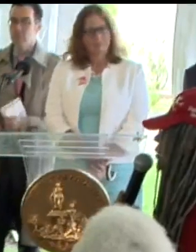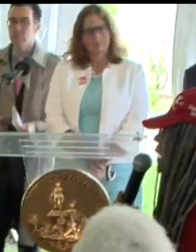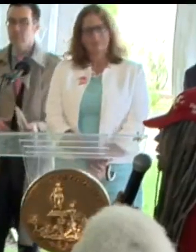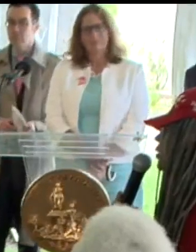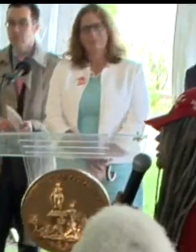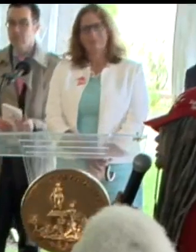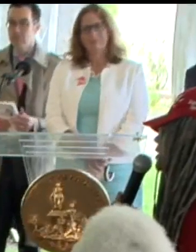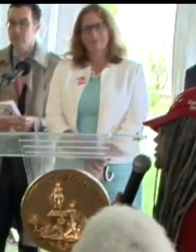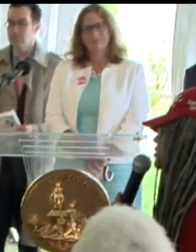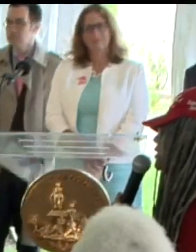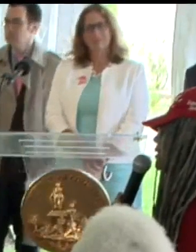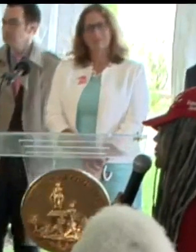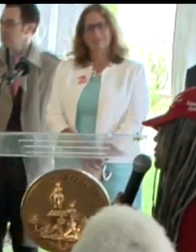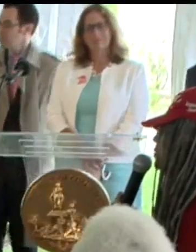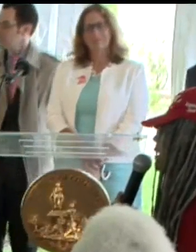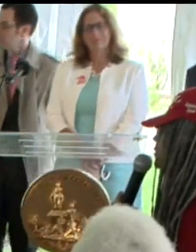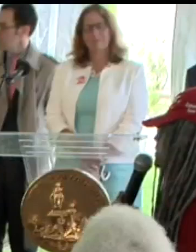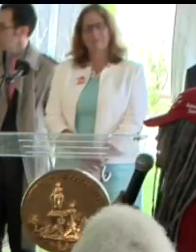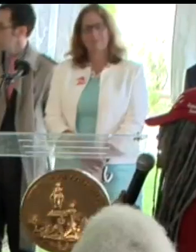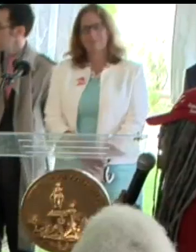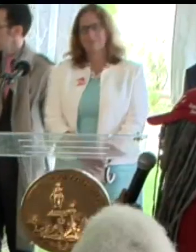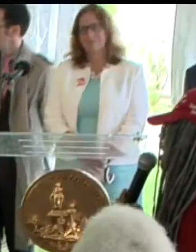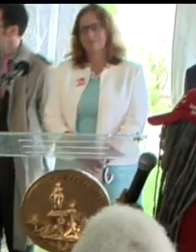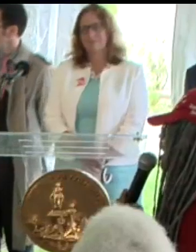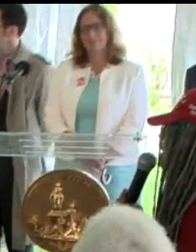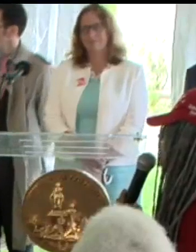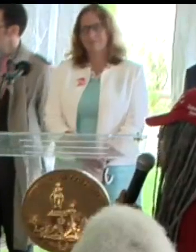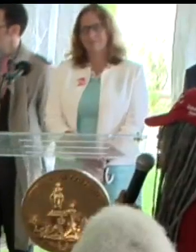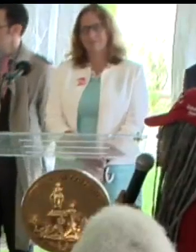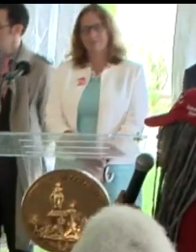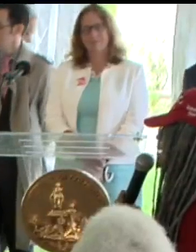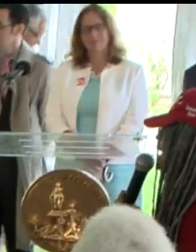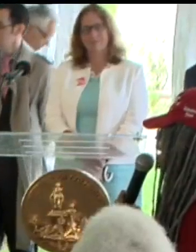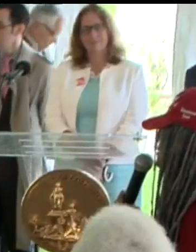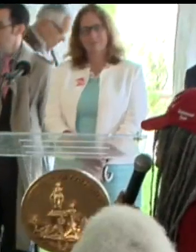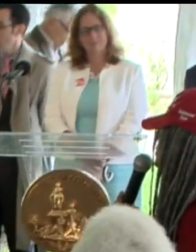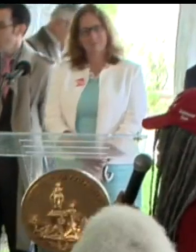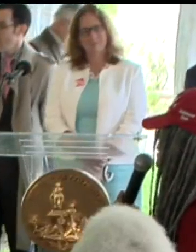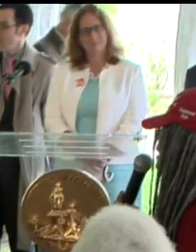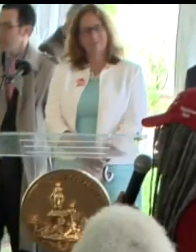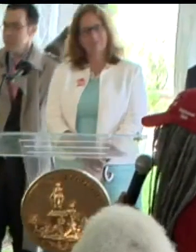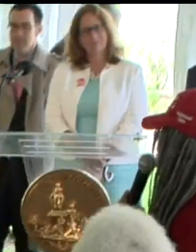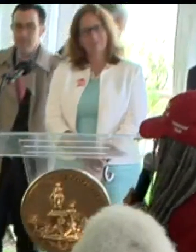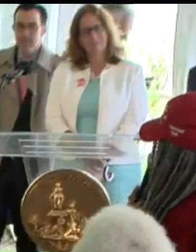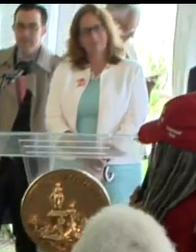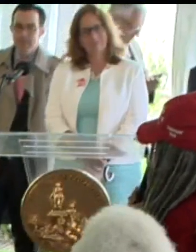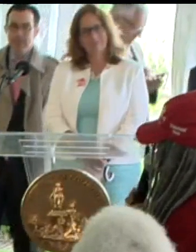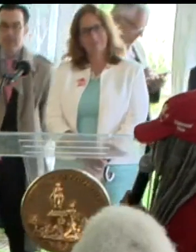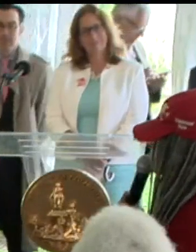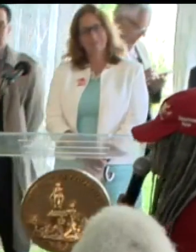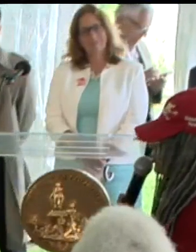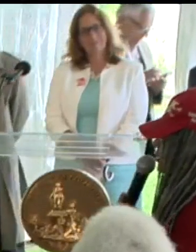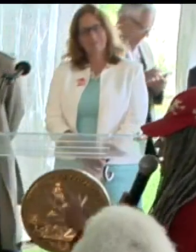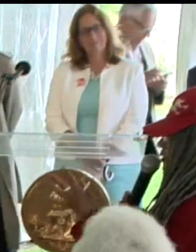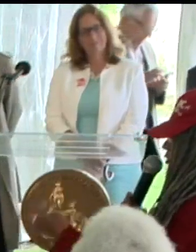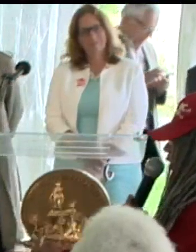THAT IT TOOK A LOT OF TIME FOR THIS TO HAPPEN AND TO COME TO